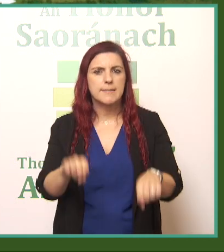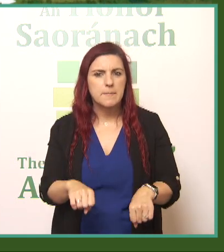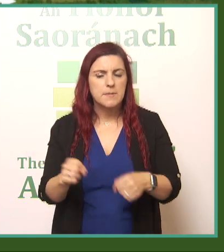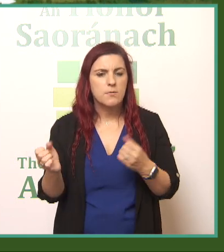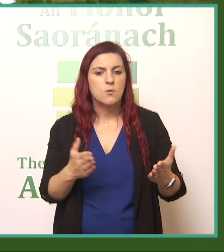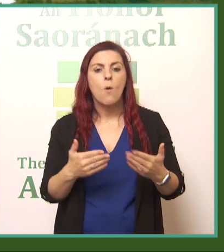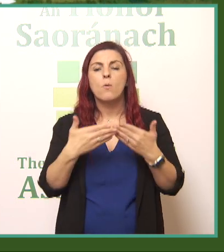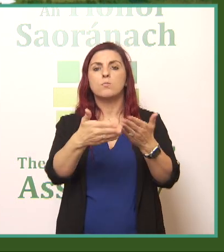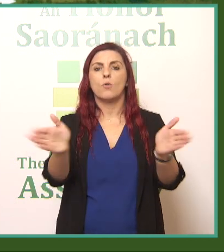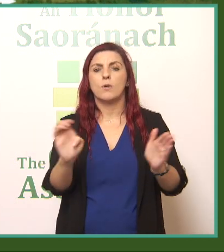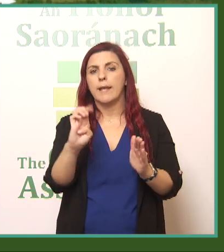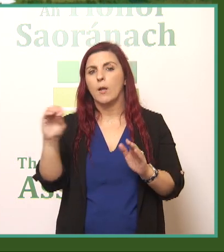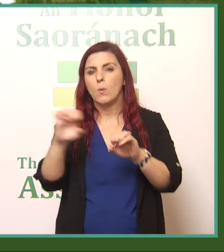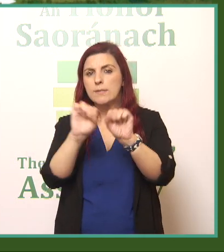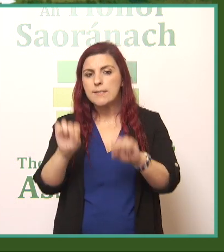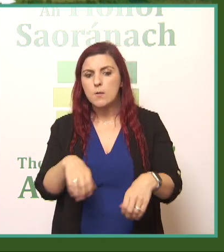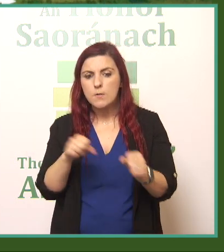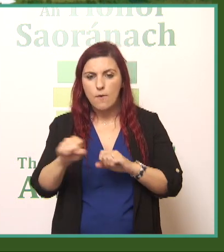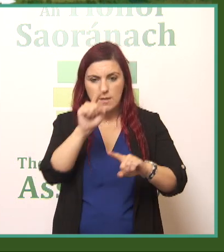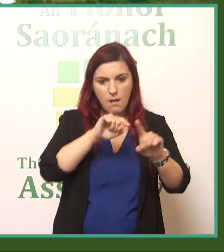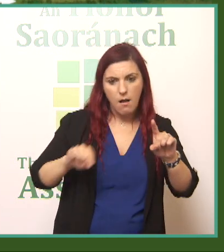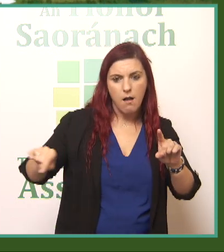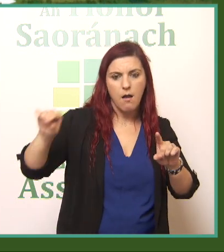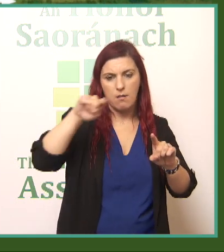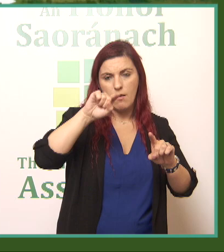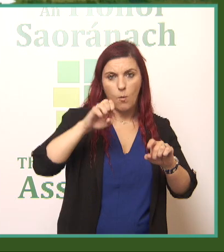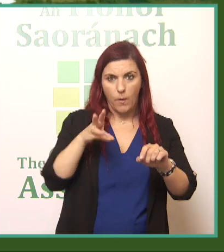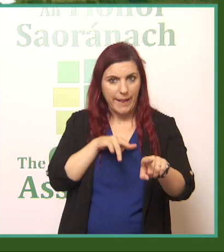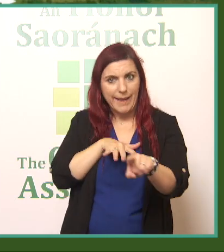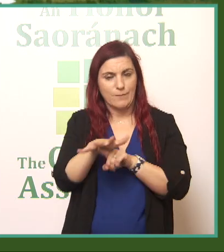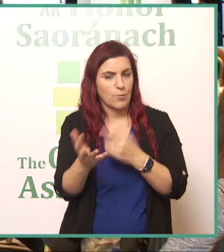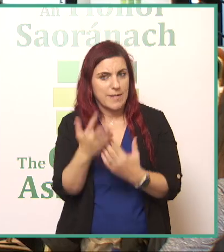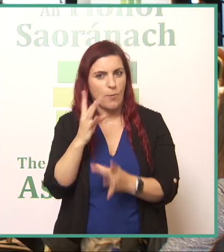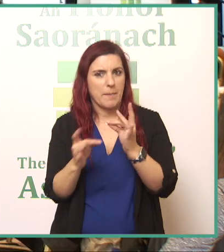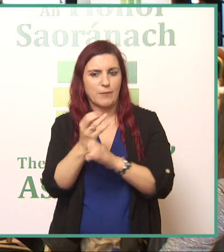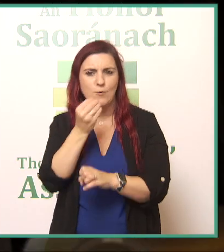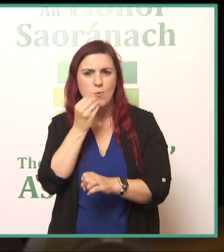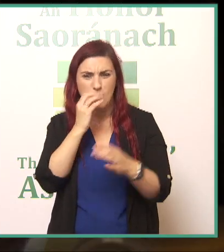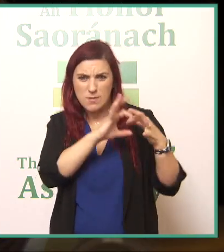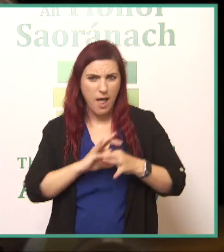ecosystem services are going to influence how we how we can produce our food and how sustainably we